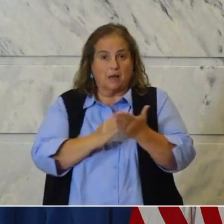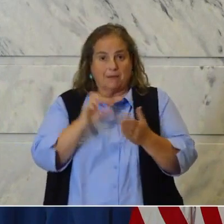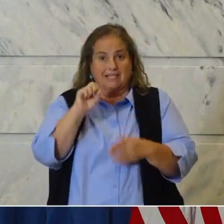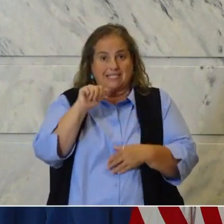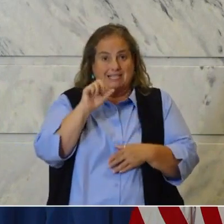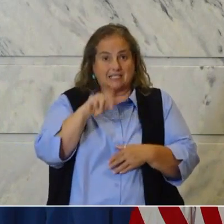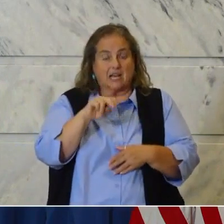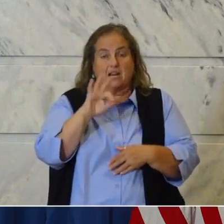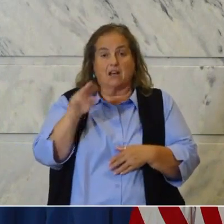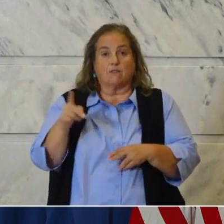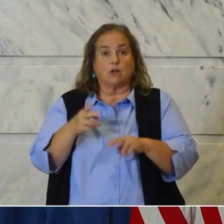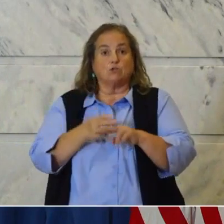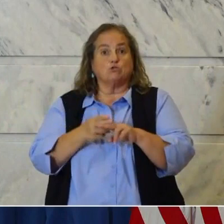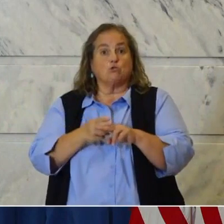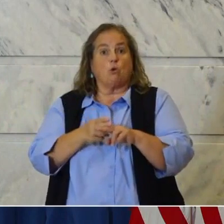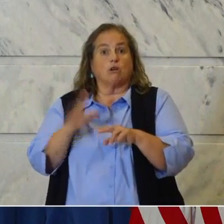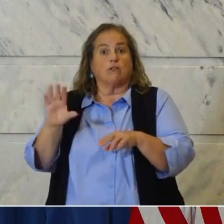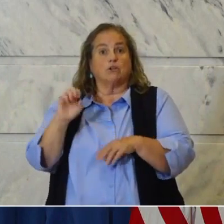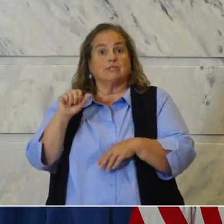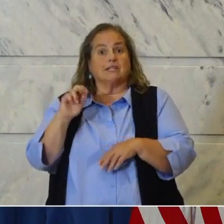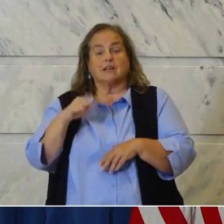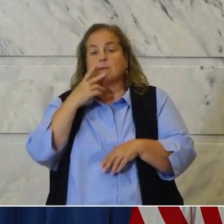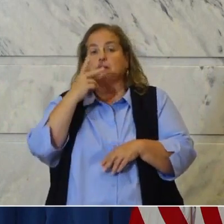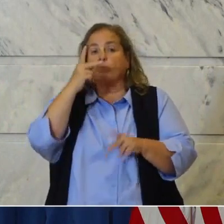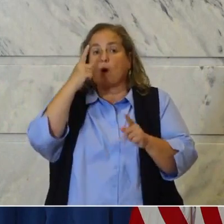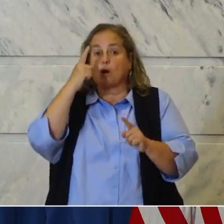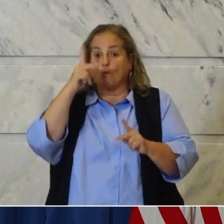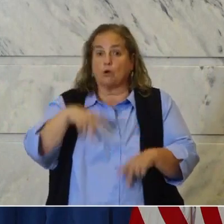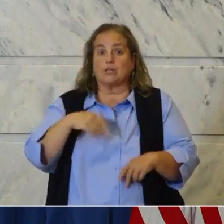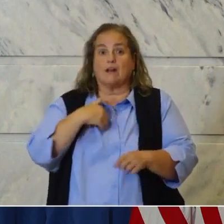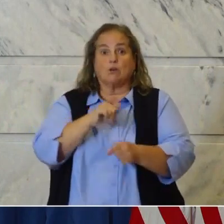comes down with Cove it, you can't hide it because you could harm other people.